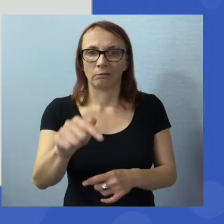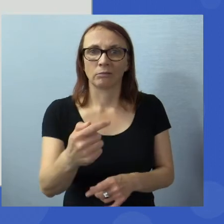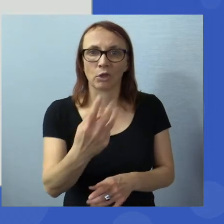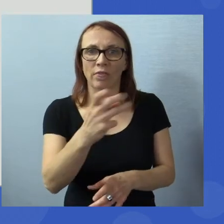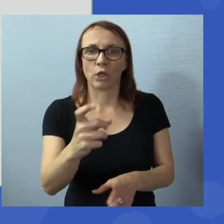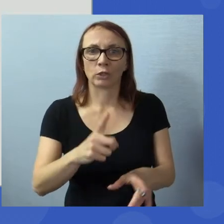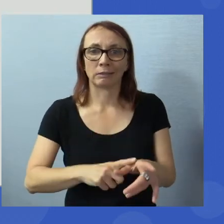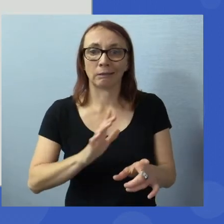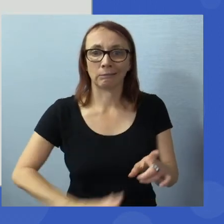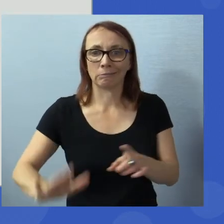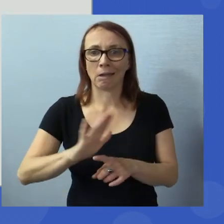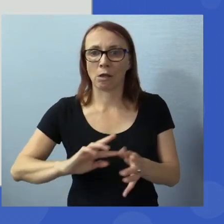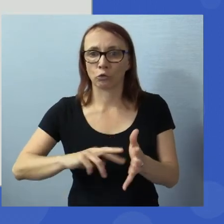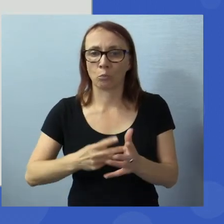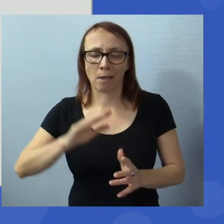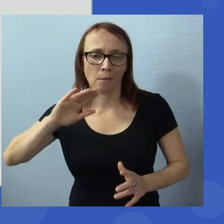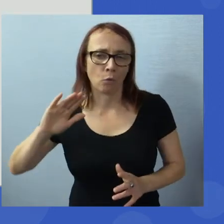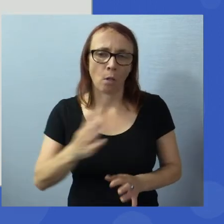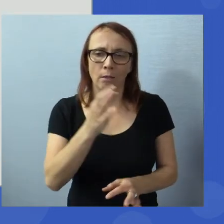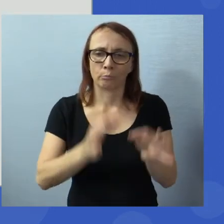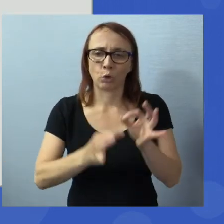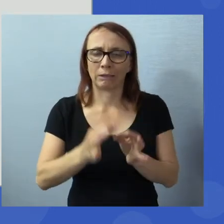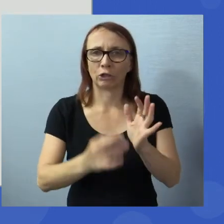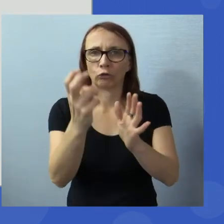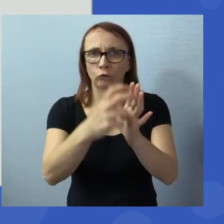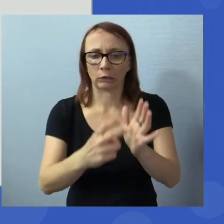politicians from every party signs up to the plan will deliver a sustainable